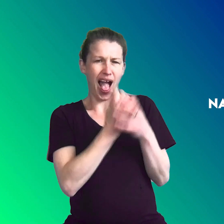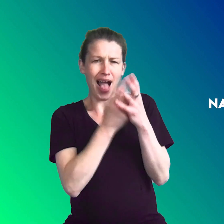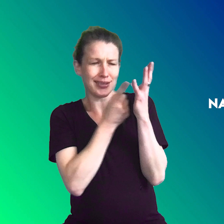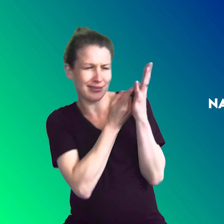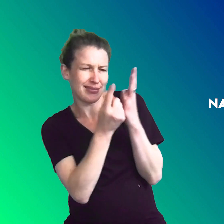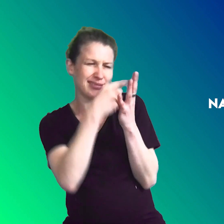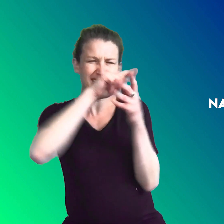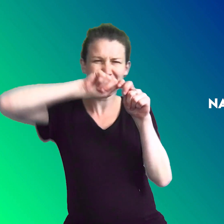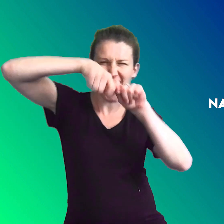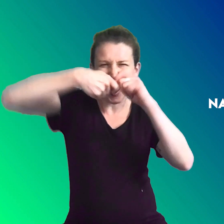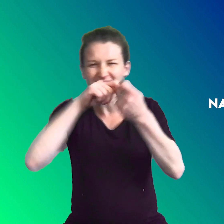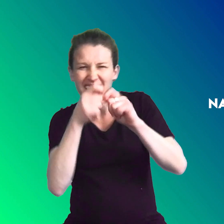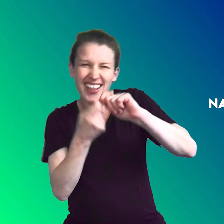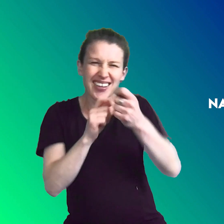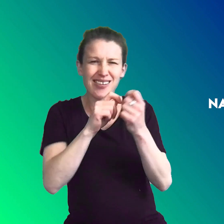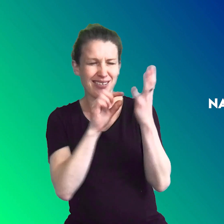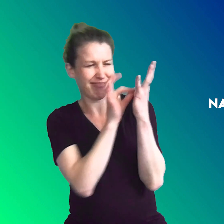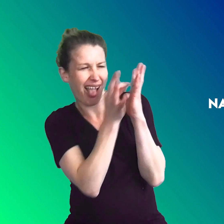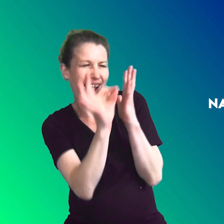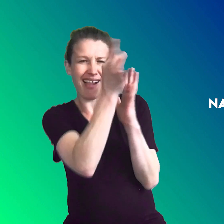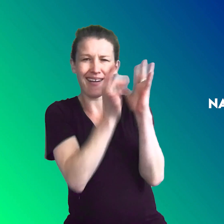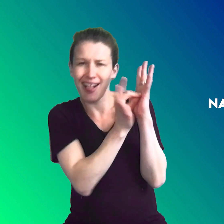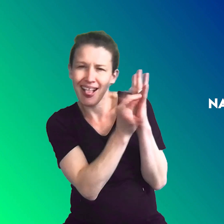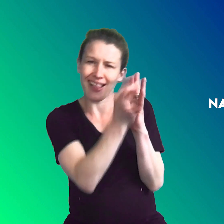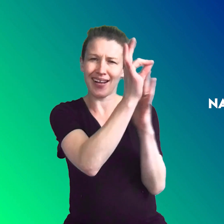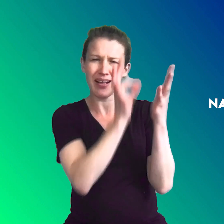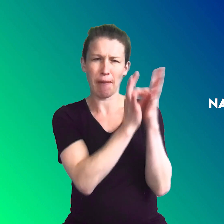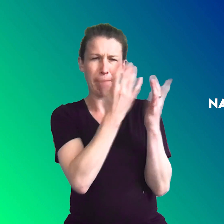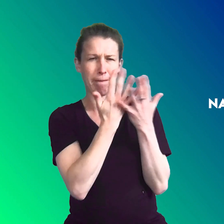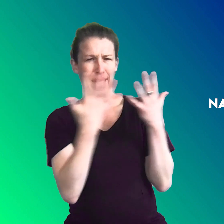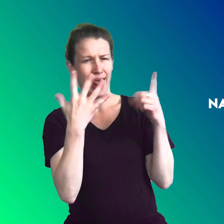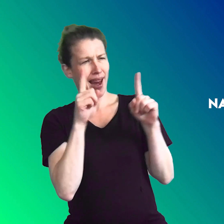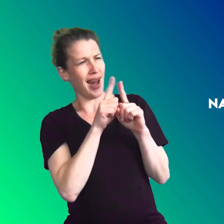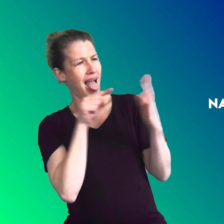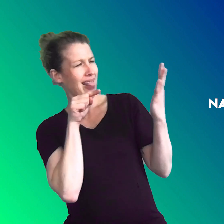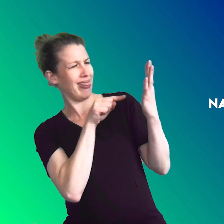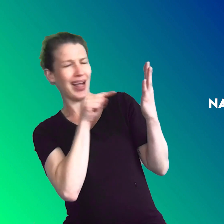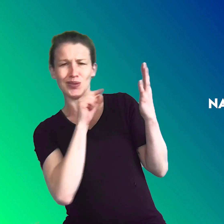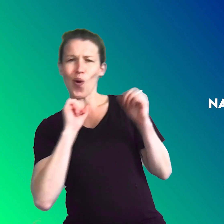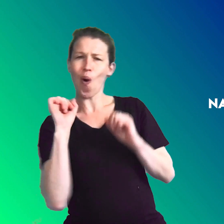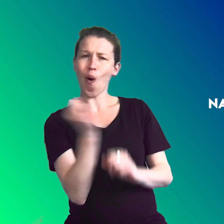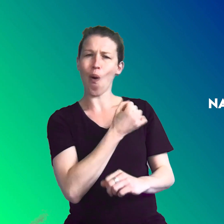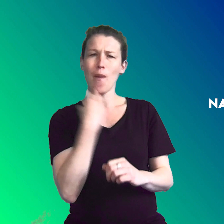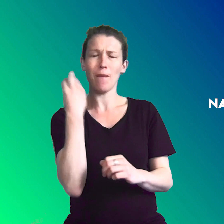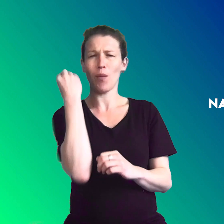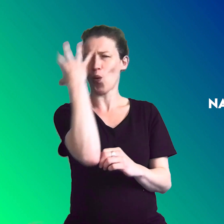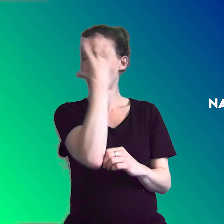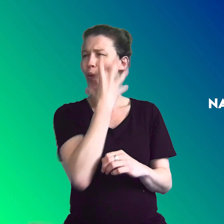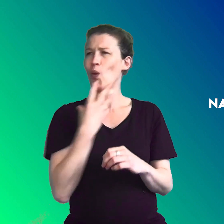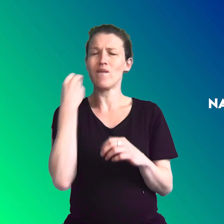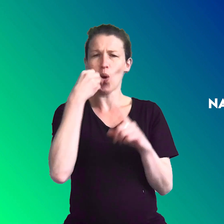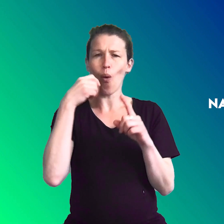Quite a few of New Zealand's native, or indigenous plants, have this criss cross branch pattern.